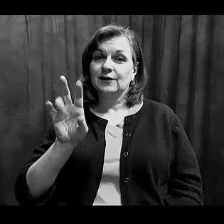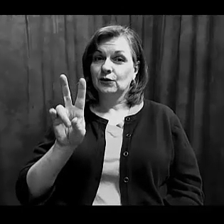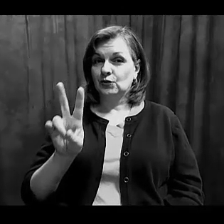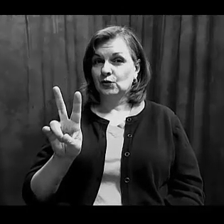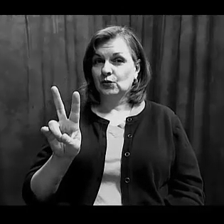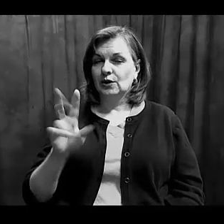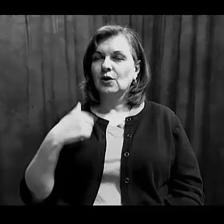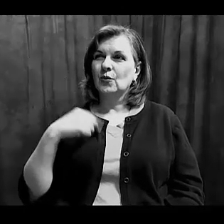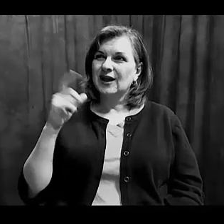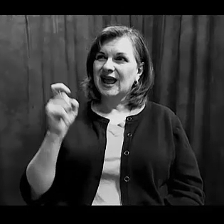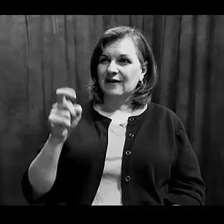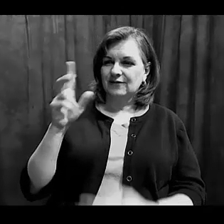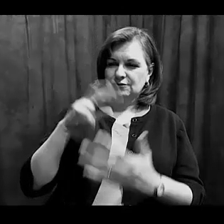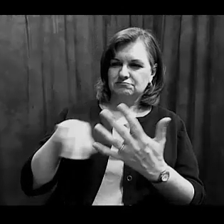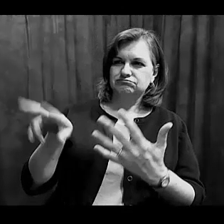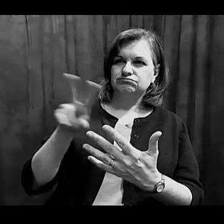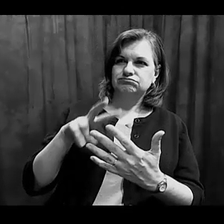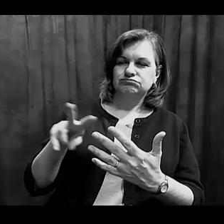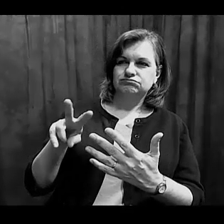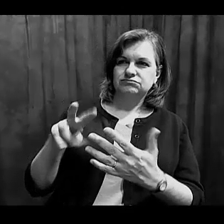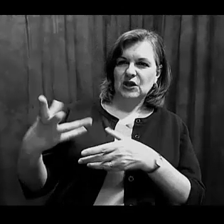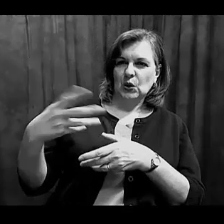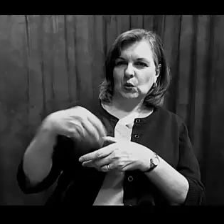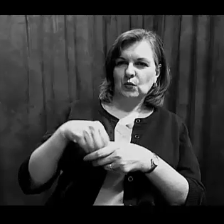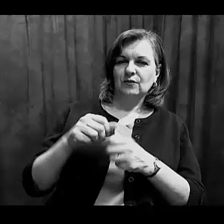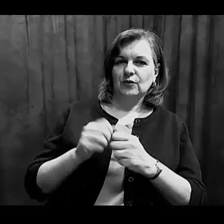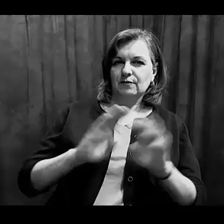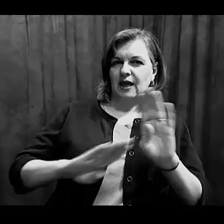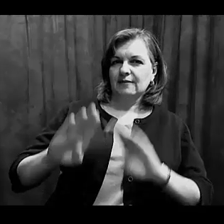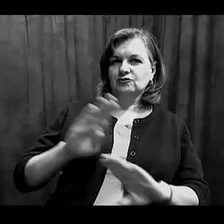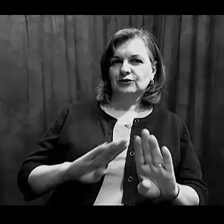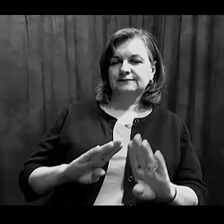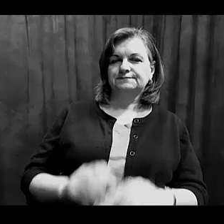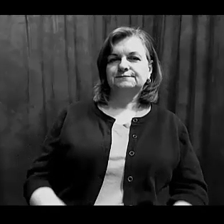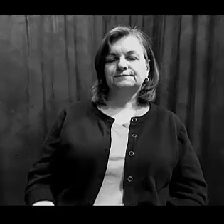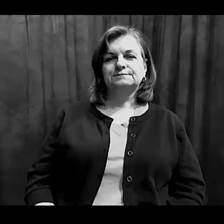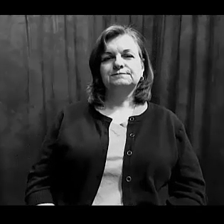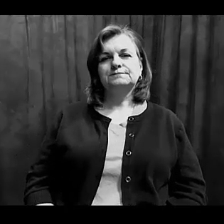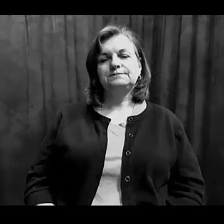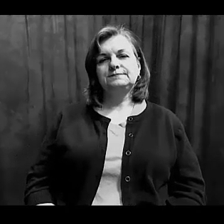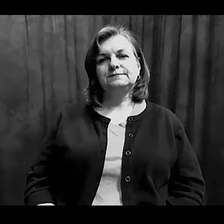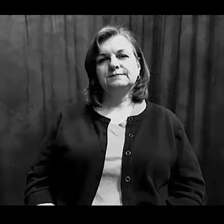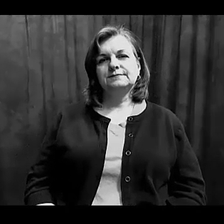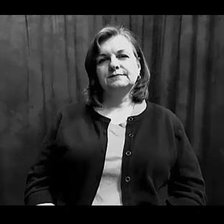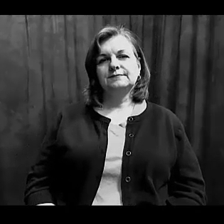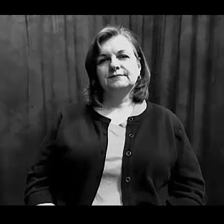so those are 92 that we have to kind of deal with in biology and